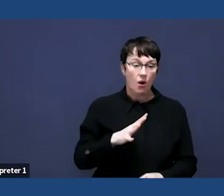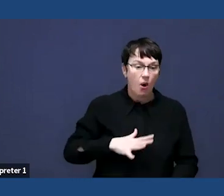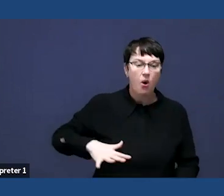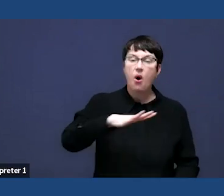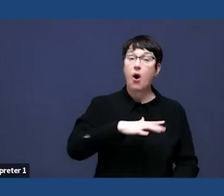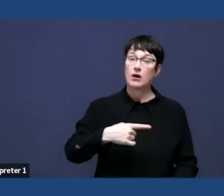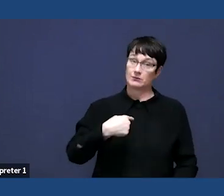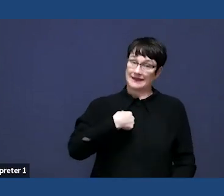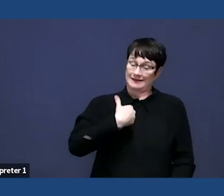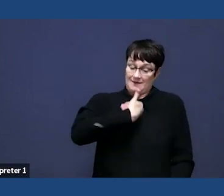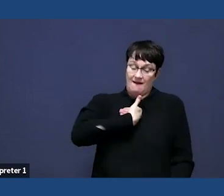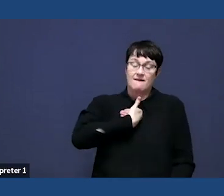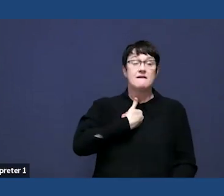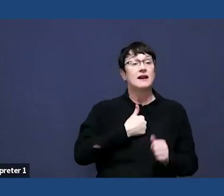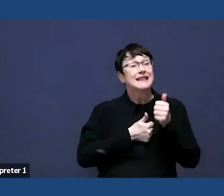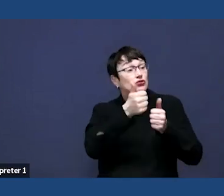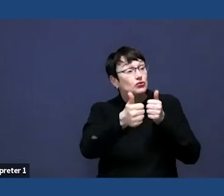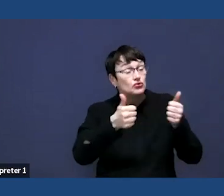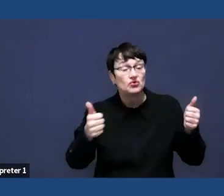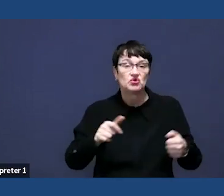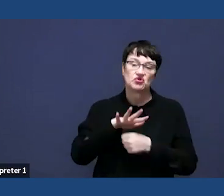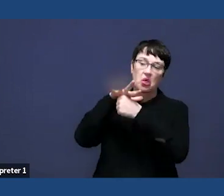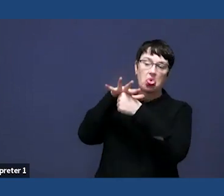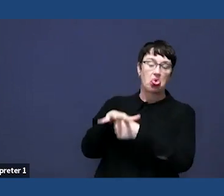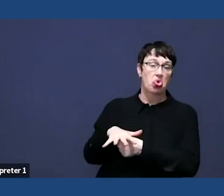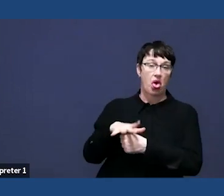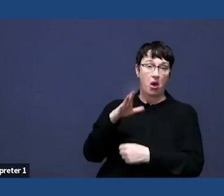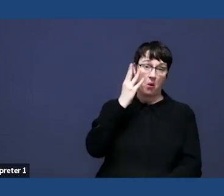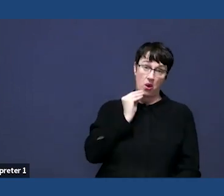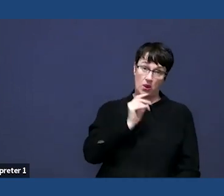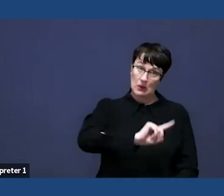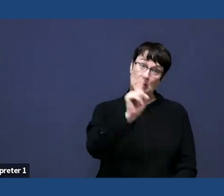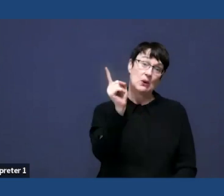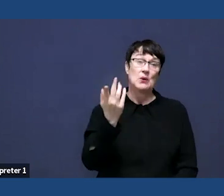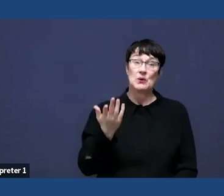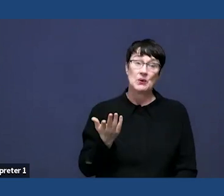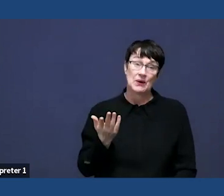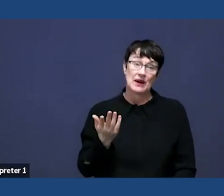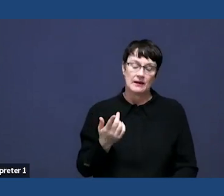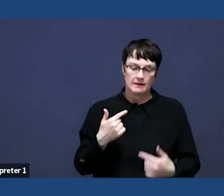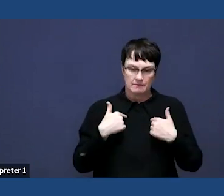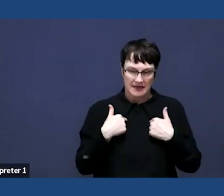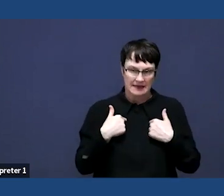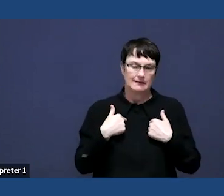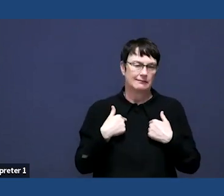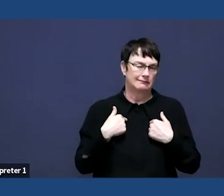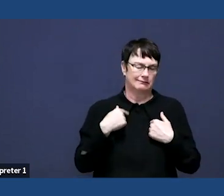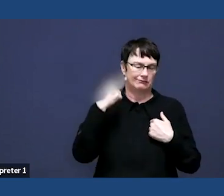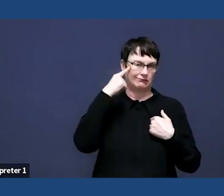I find it quite funny when they say as we're ageing we're losing all these capacities,